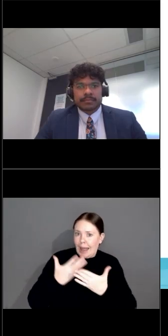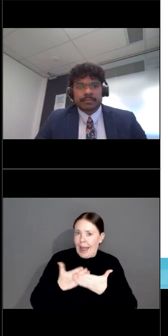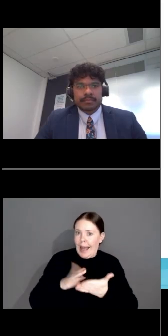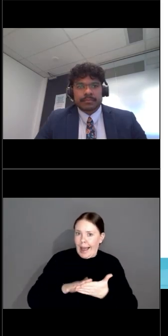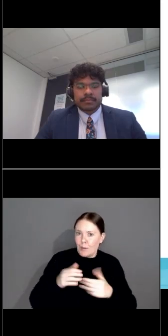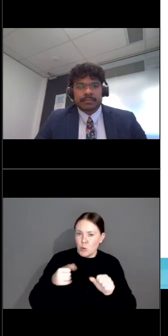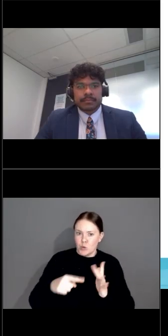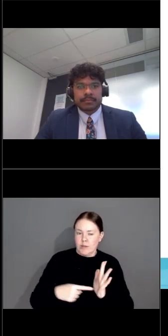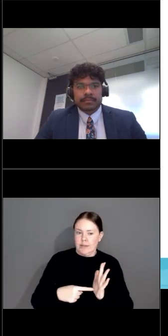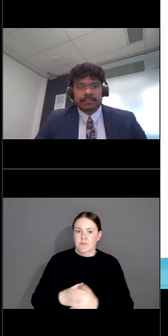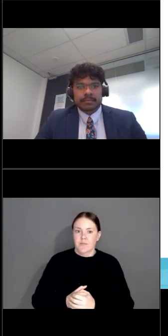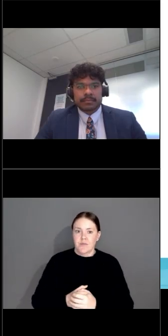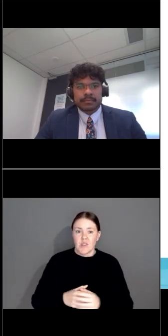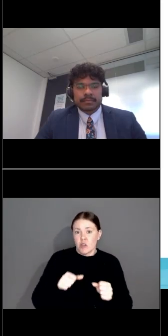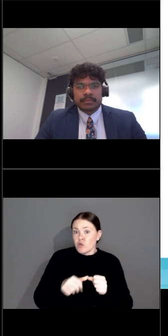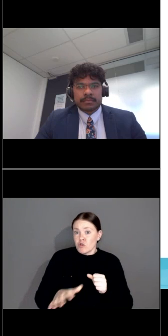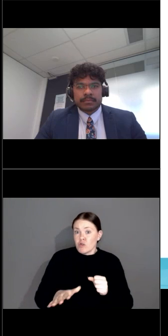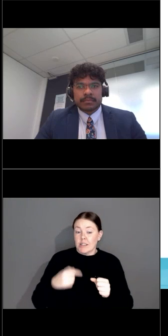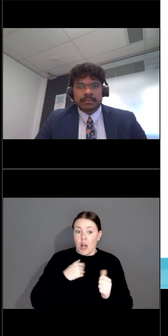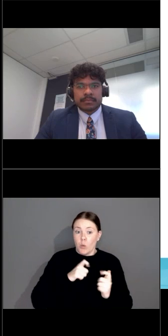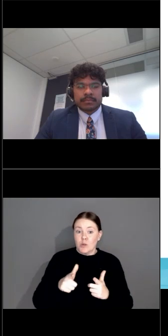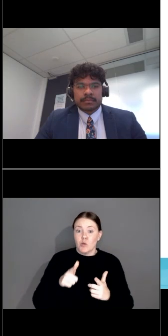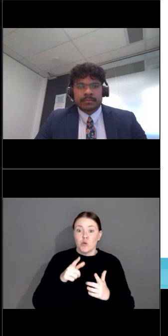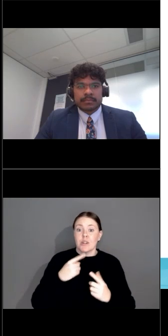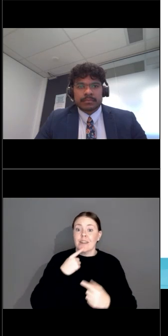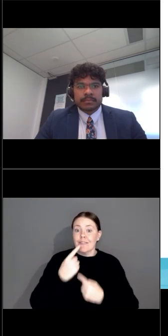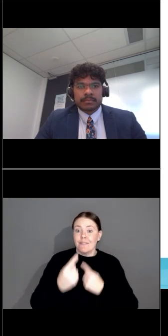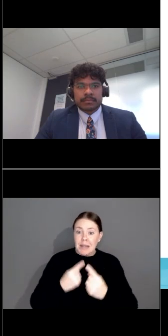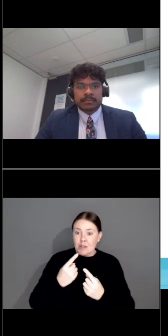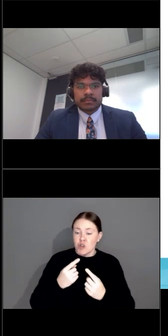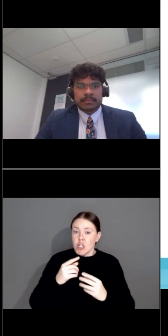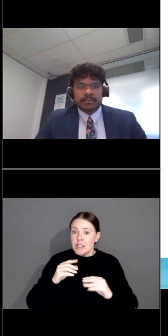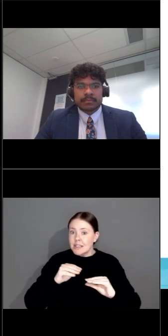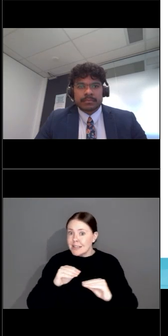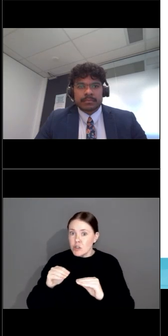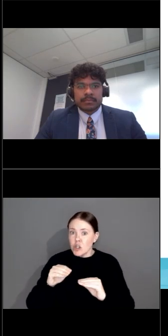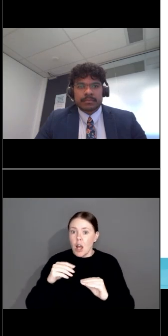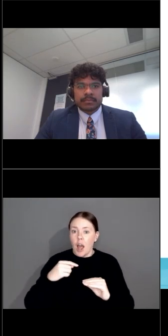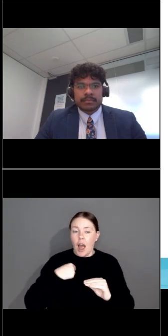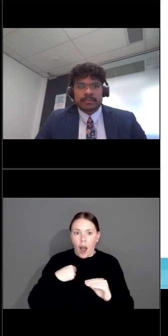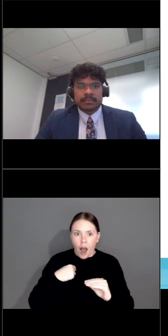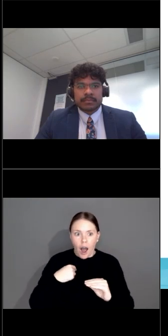session and someone said to me yes I've seen the the um the court layup process up on a big poster